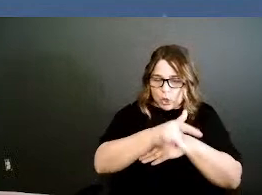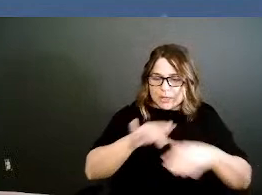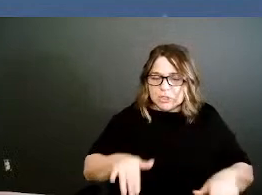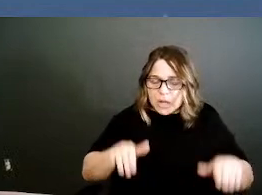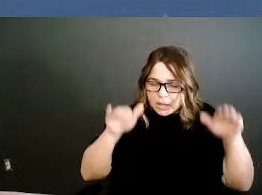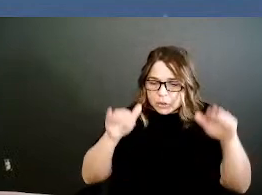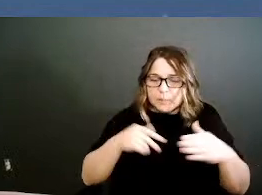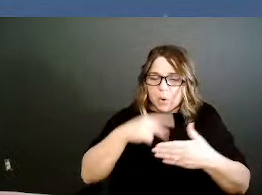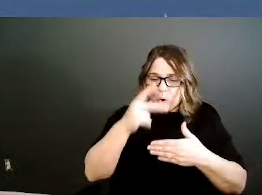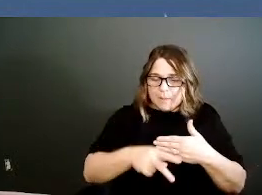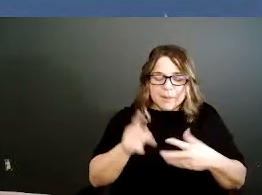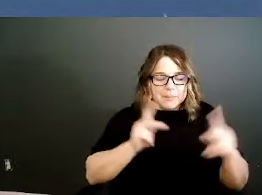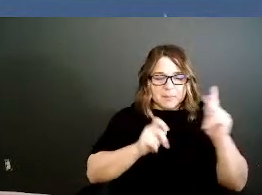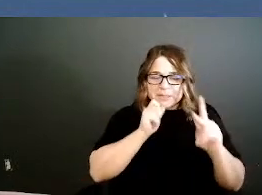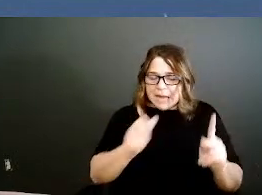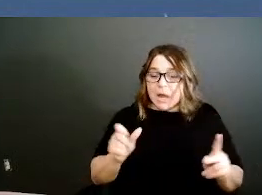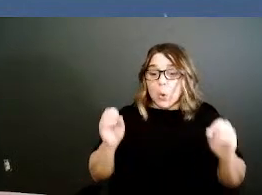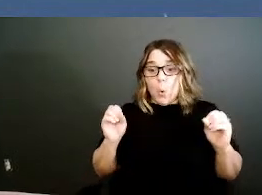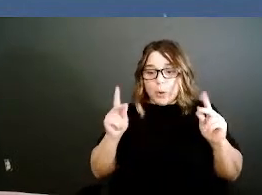WHO ARE THE MOST VULNERABLE. THANK YOU.